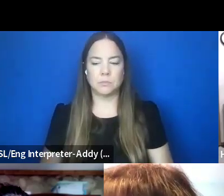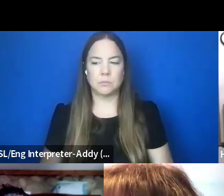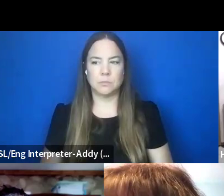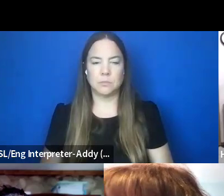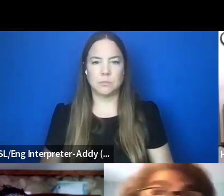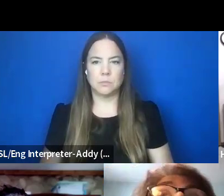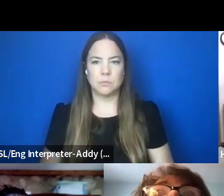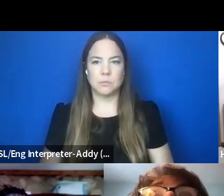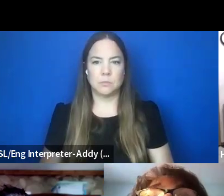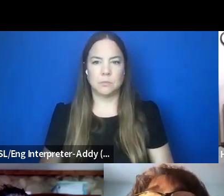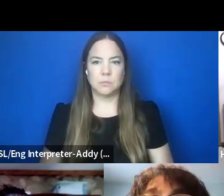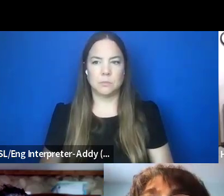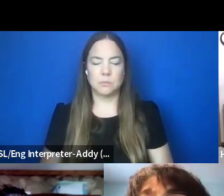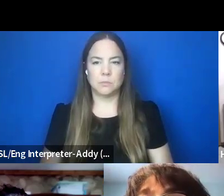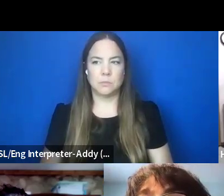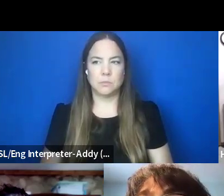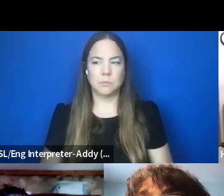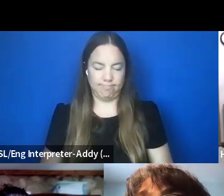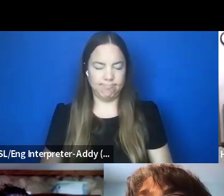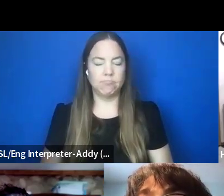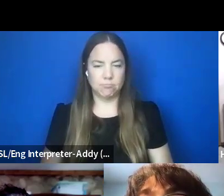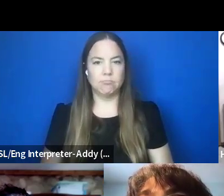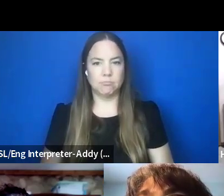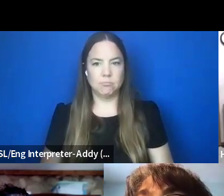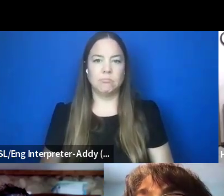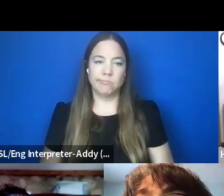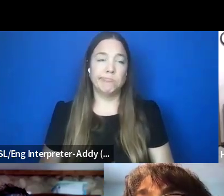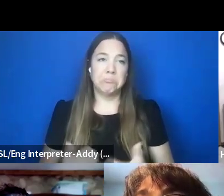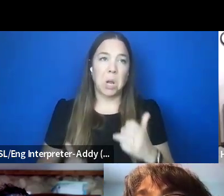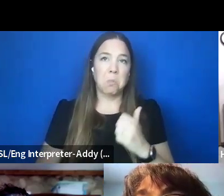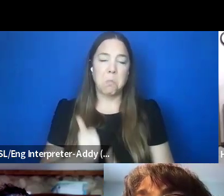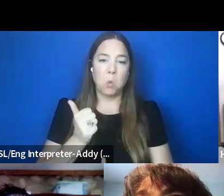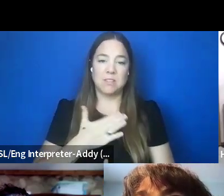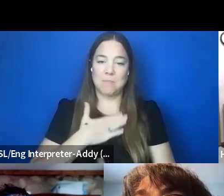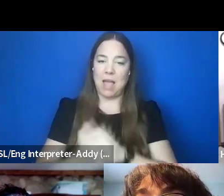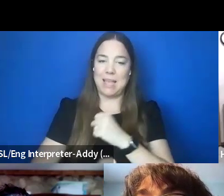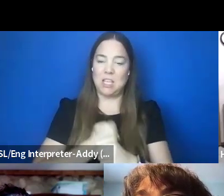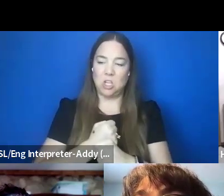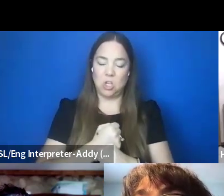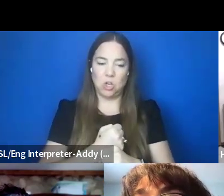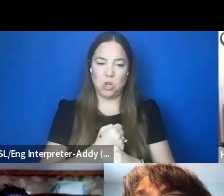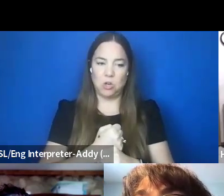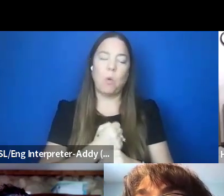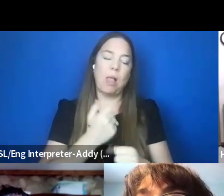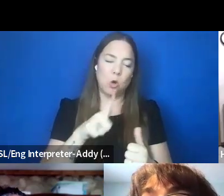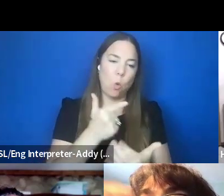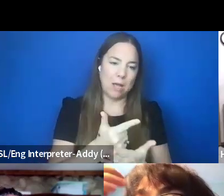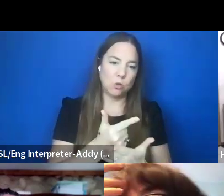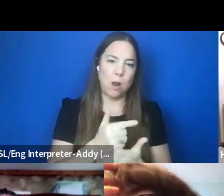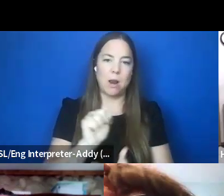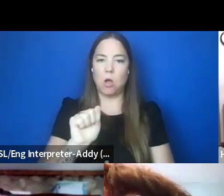Adeleigh Belyeu: so. But yeah, I I spent most of this year graduated in August from partners and policy, making